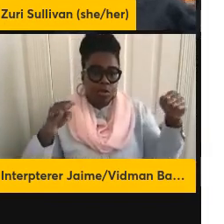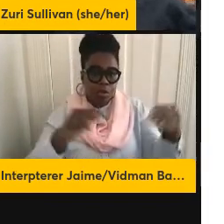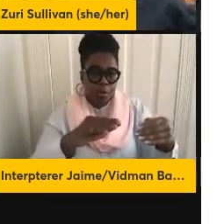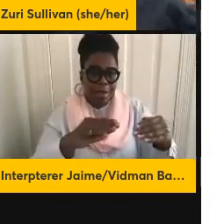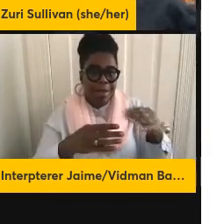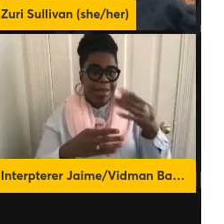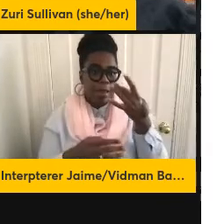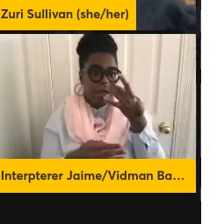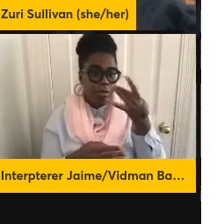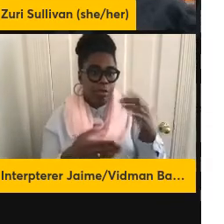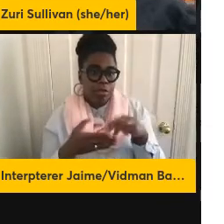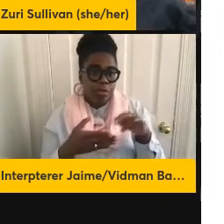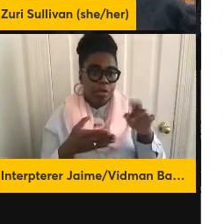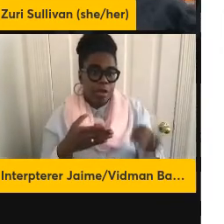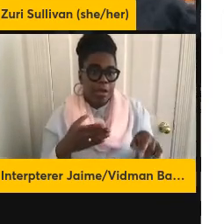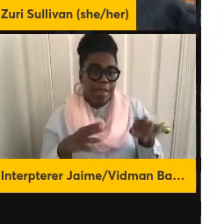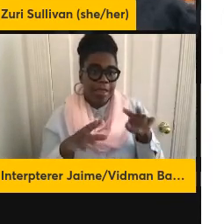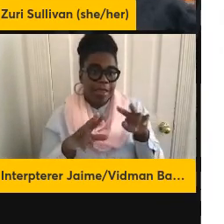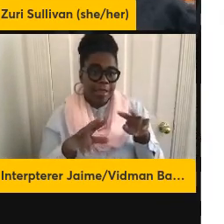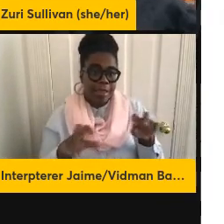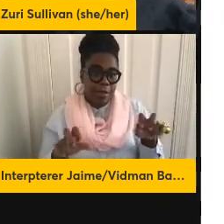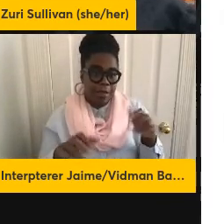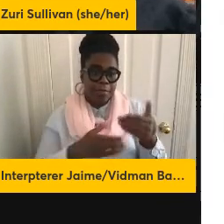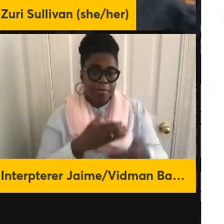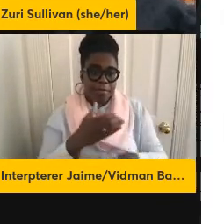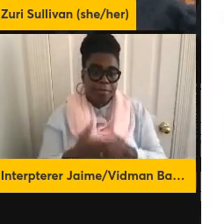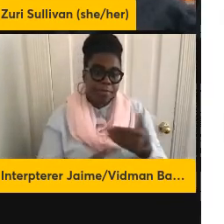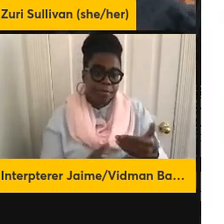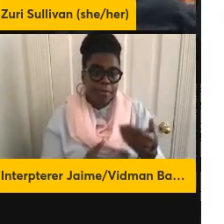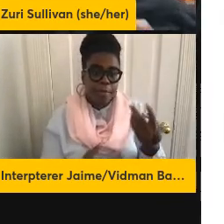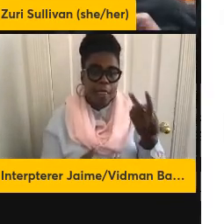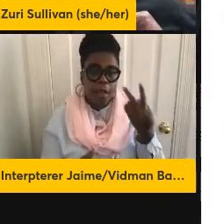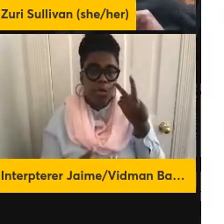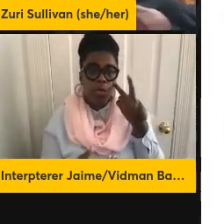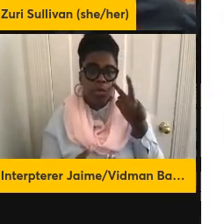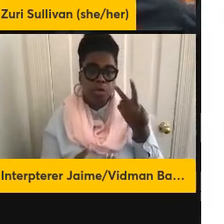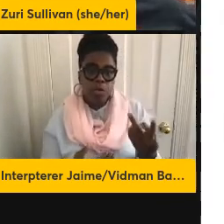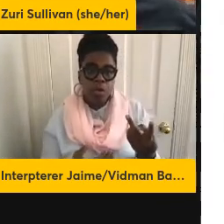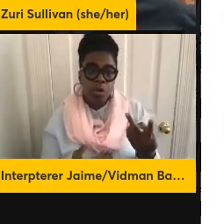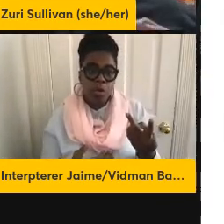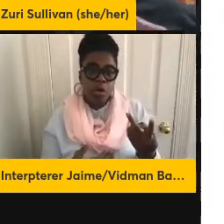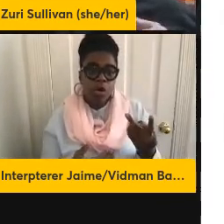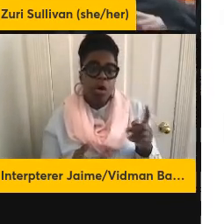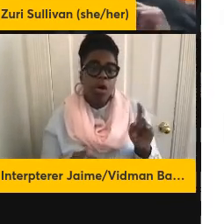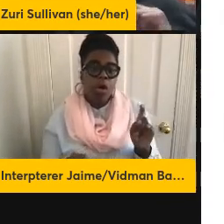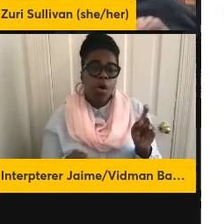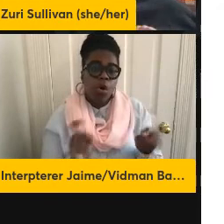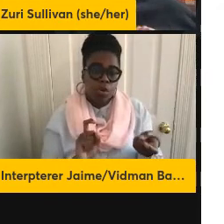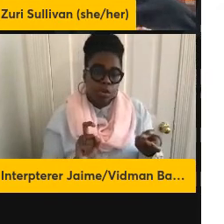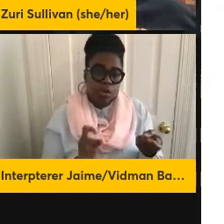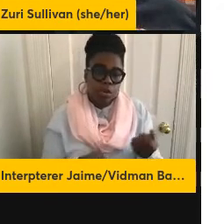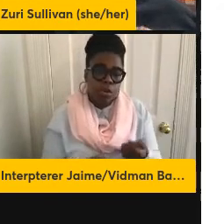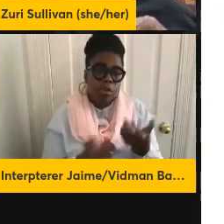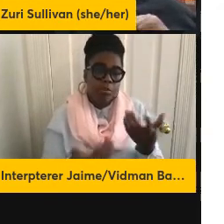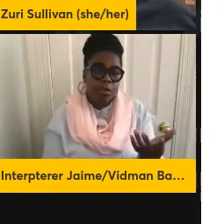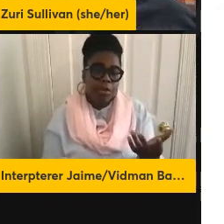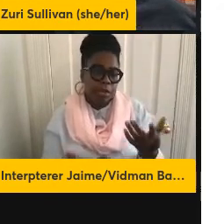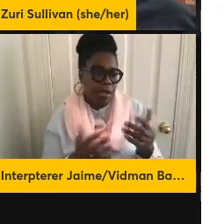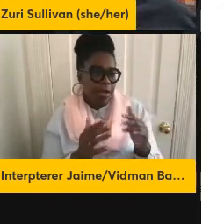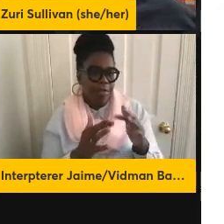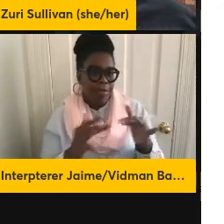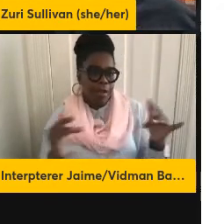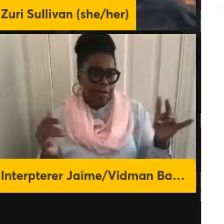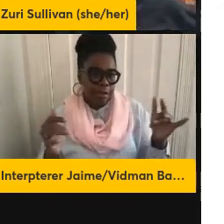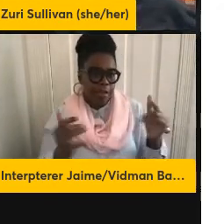of this RNA sequencing analysis, which is that we saw an altered expression of various components of notch signaling and gamma